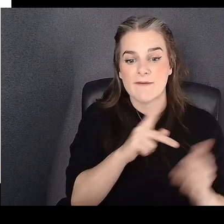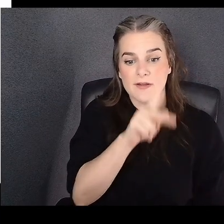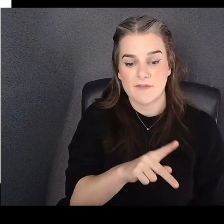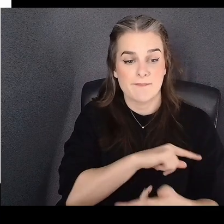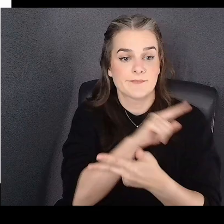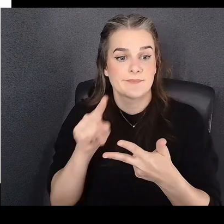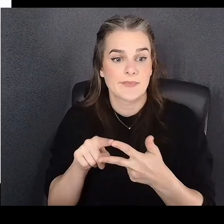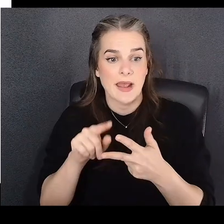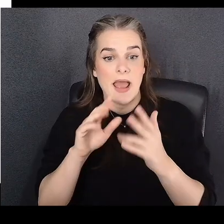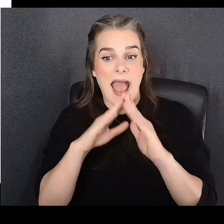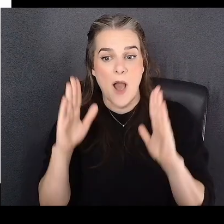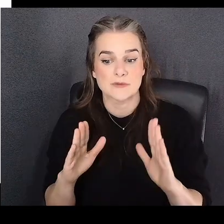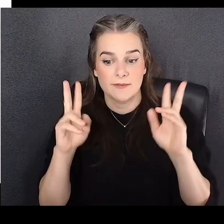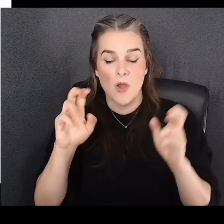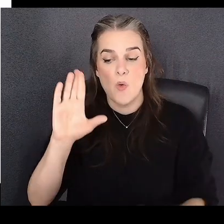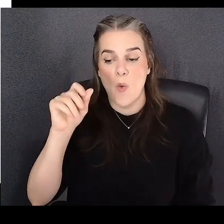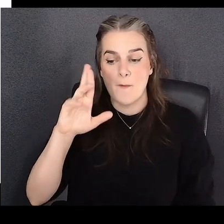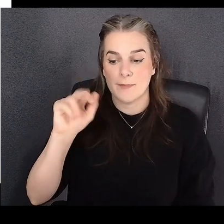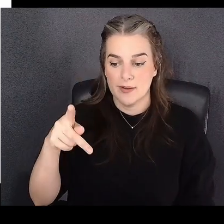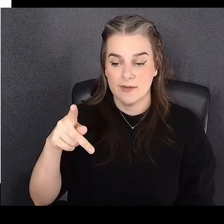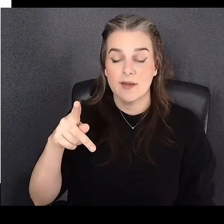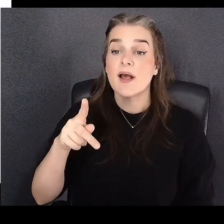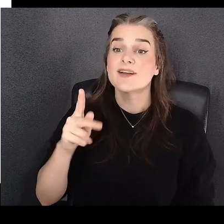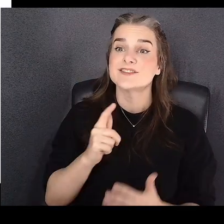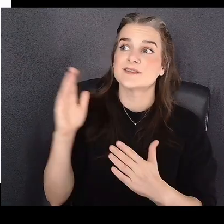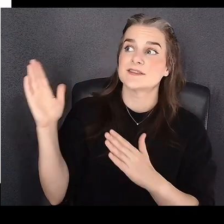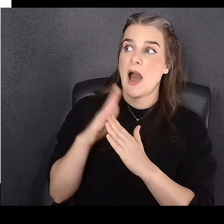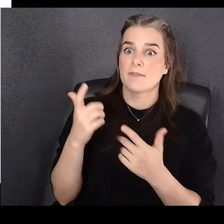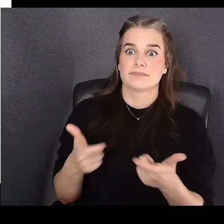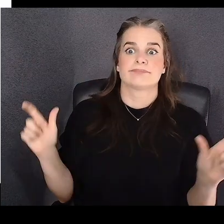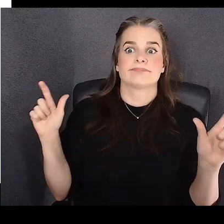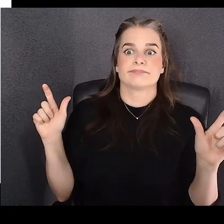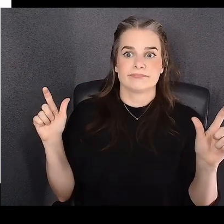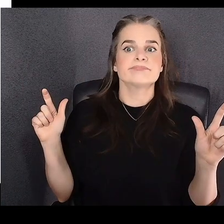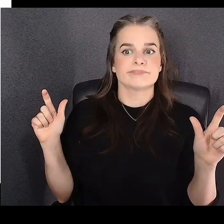which is the largest private provider of affordable, accessible housing in the greater